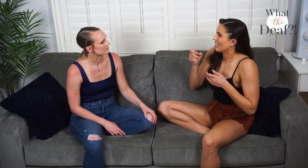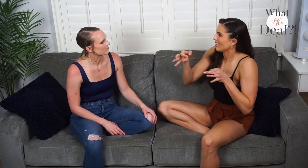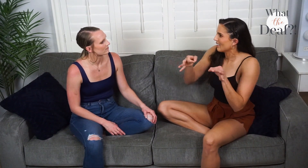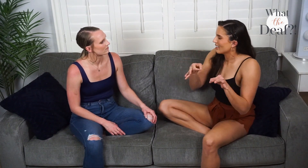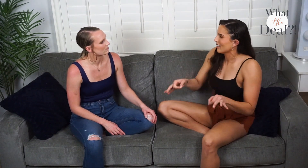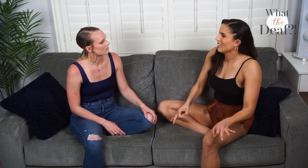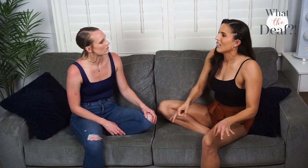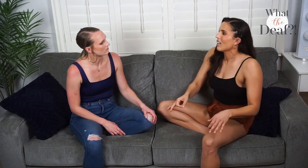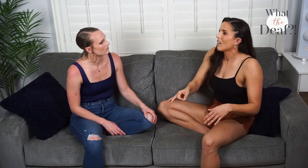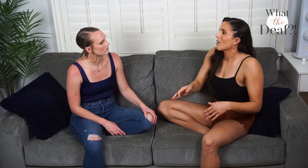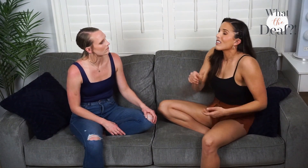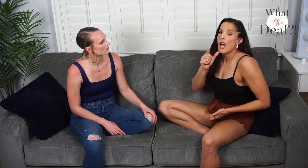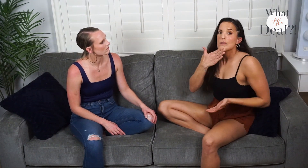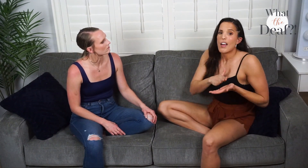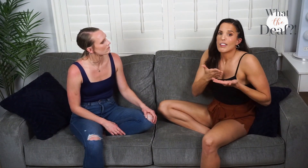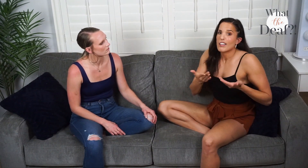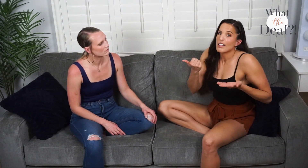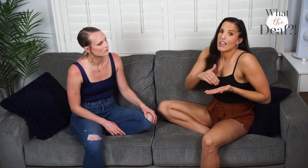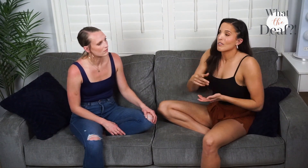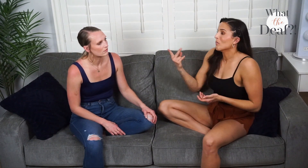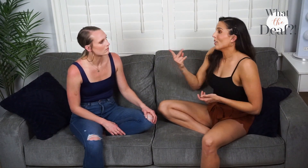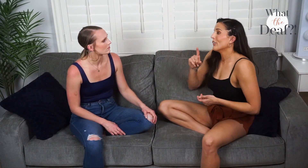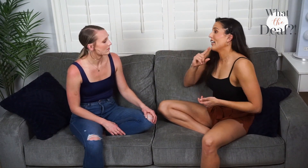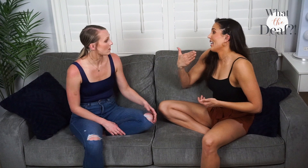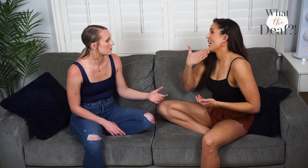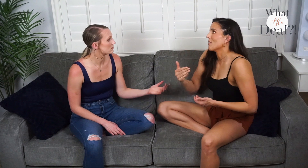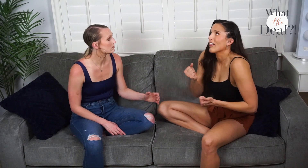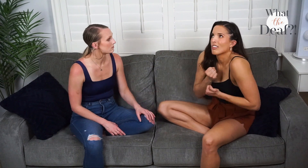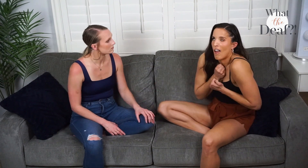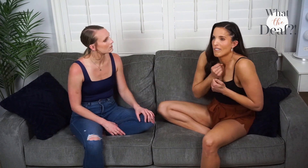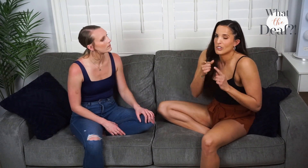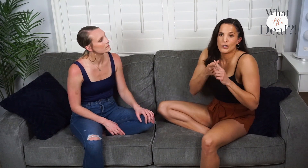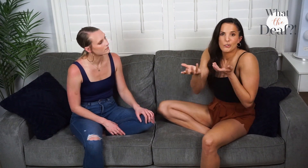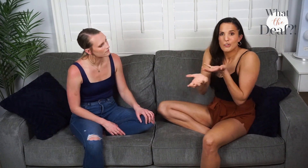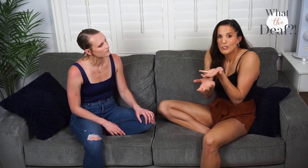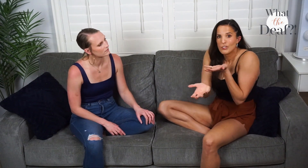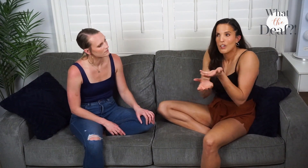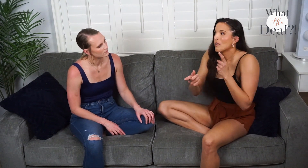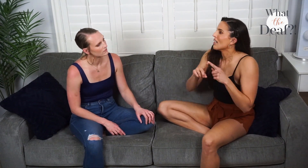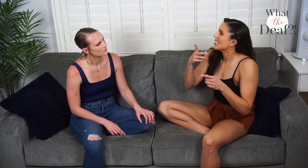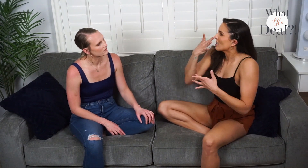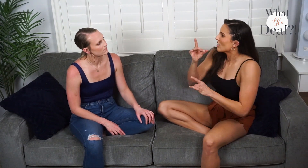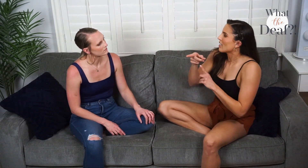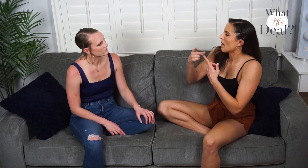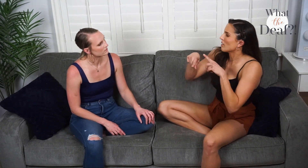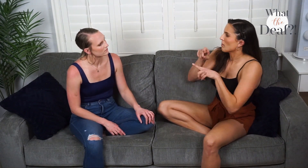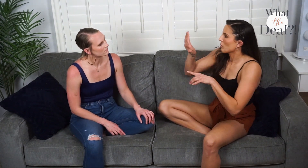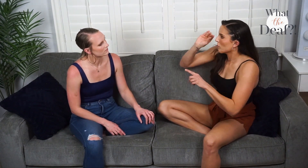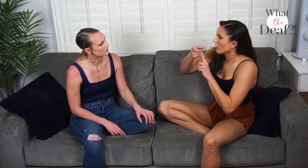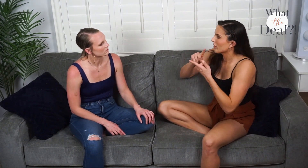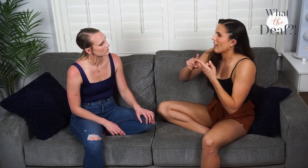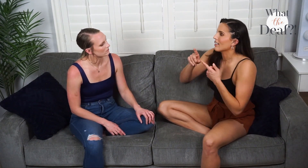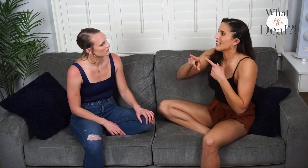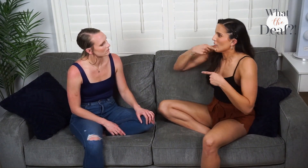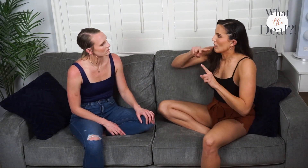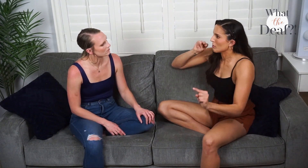into a deep discussion, which is not a bad thing. Again, we love to talk about stuff like this but it's interesting coming from your boyfriend